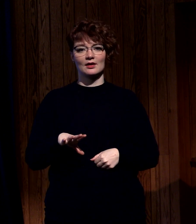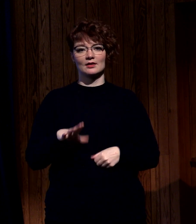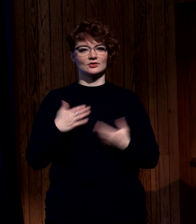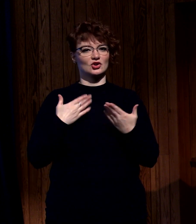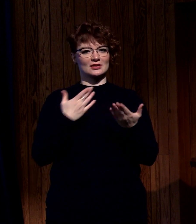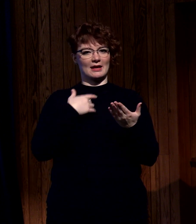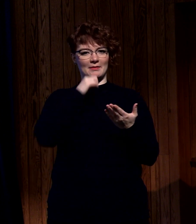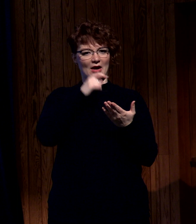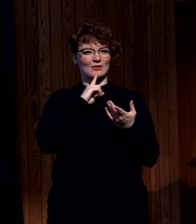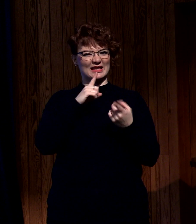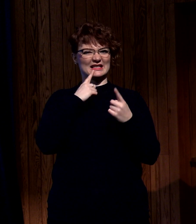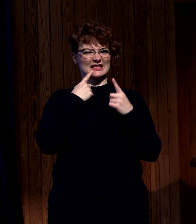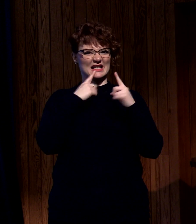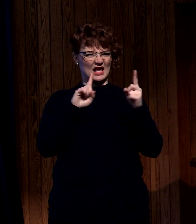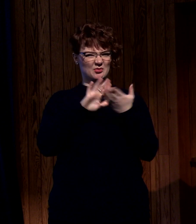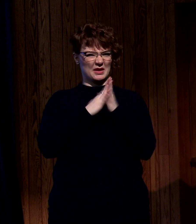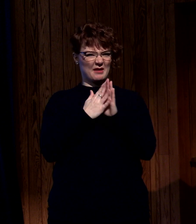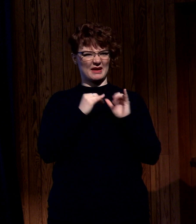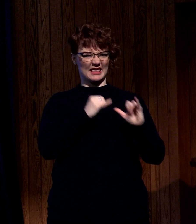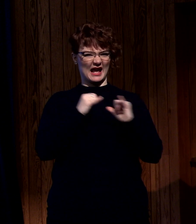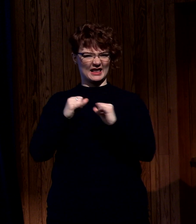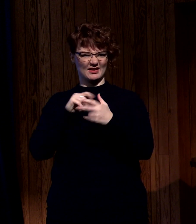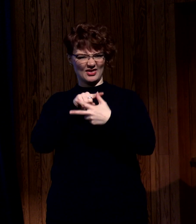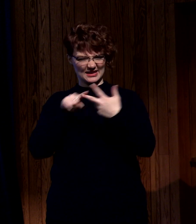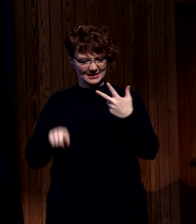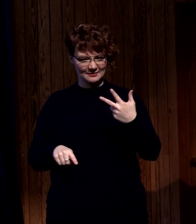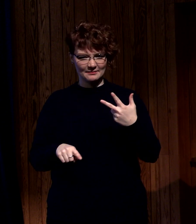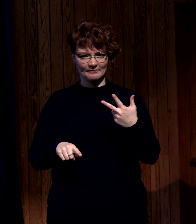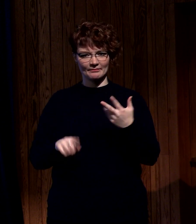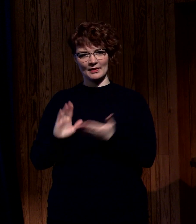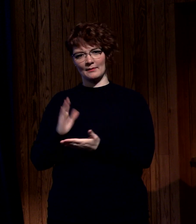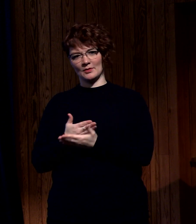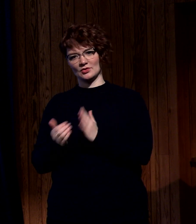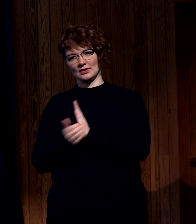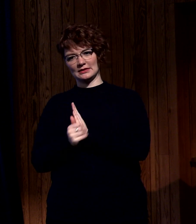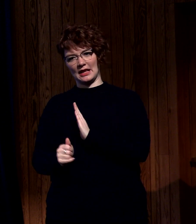successful. Reason for musical talent is Ron Swanson plays a